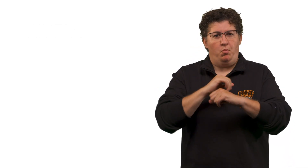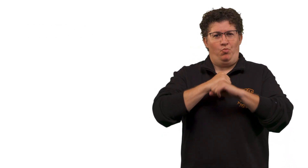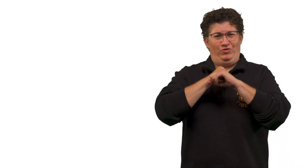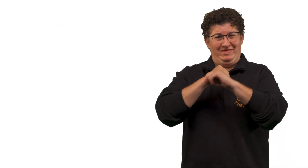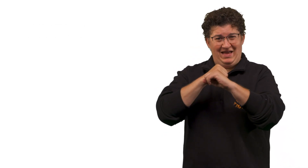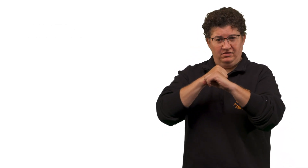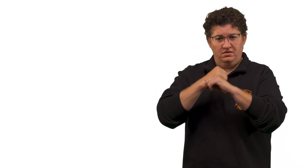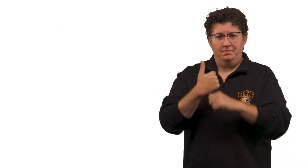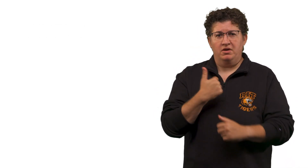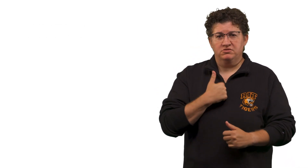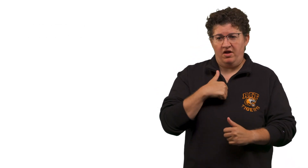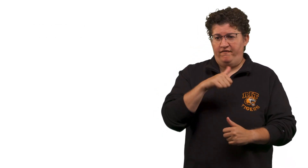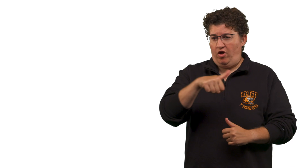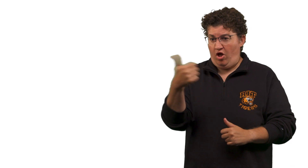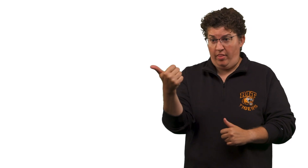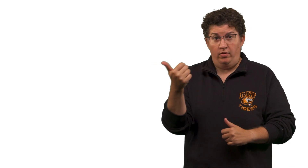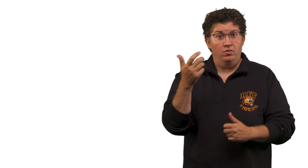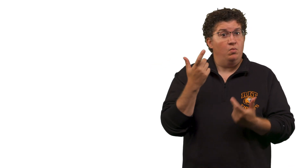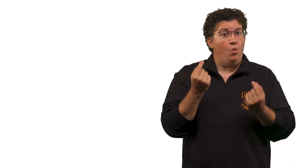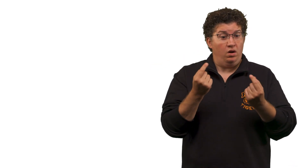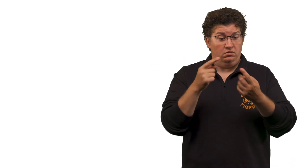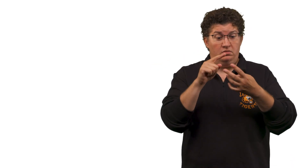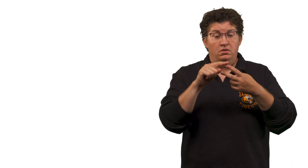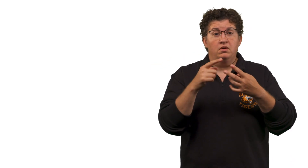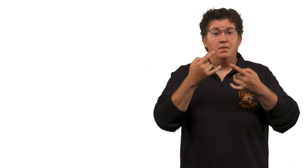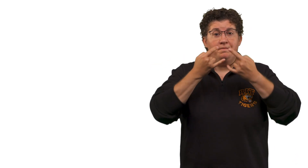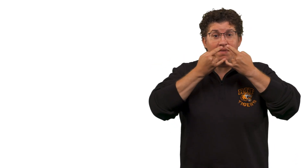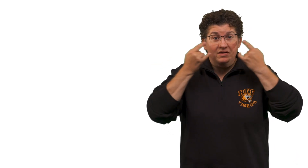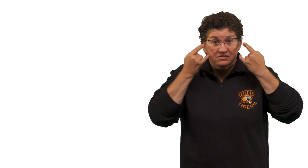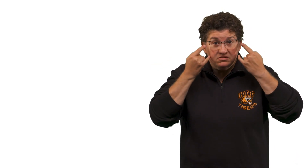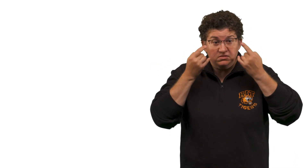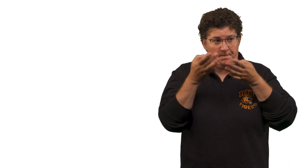I pledge to: PROTECT myself and others by: